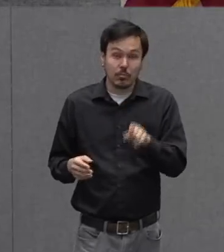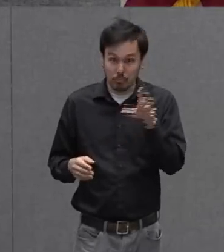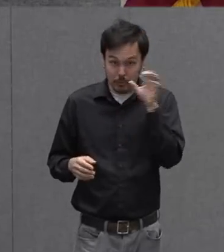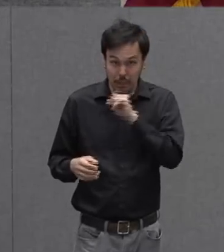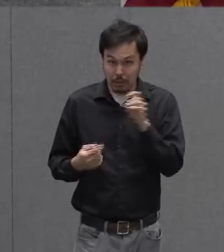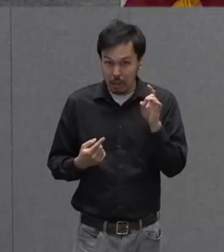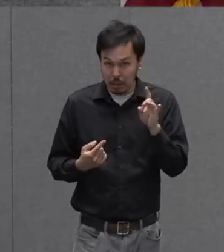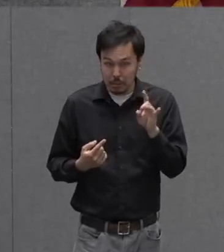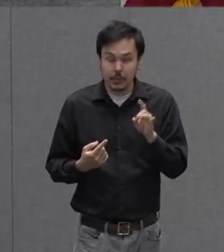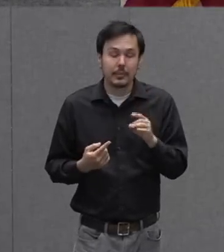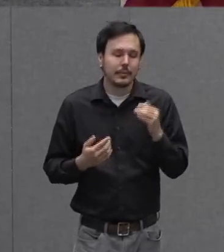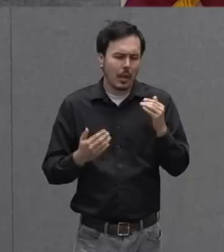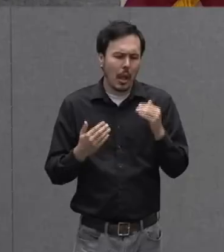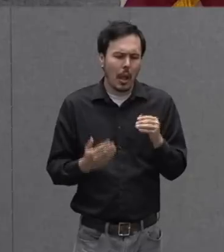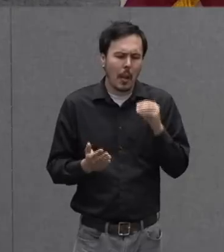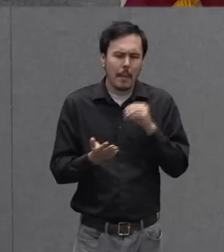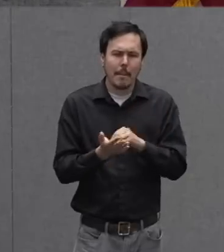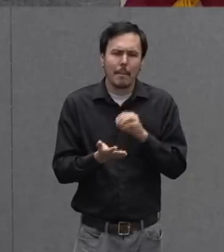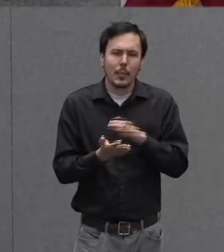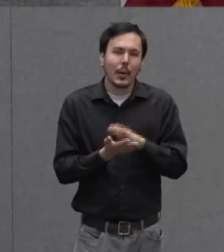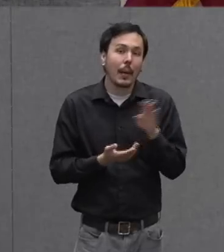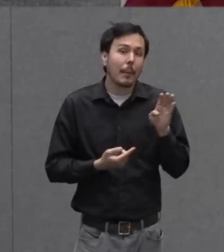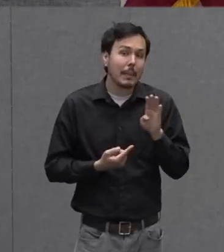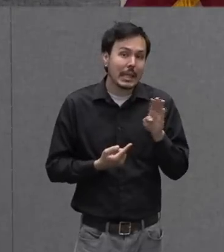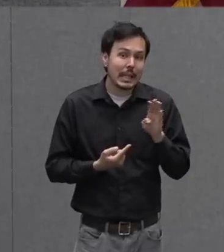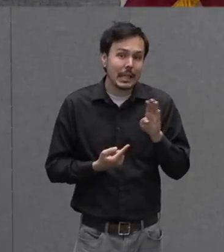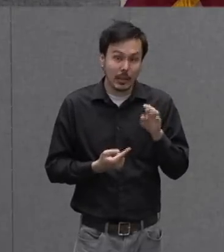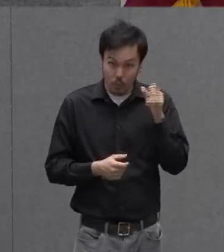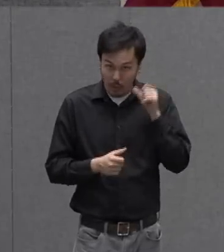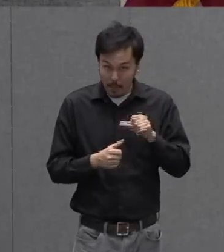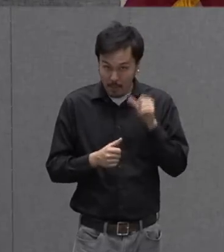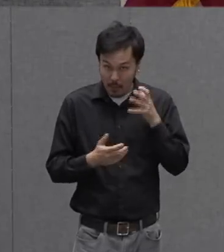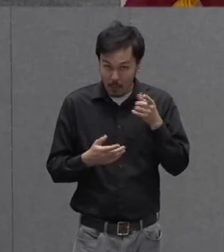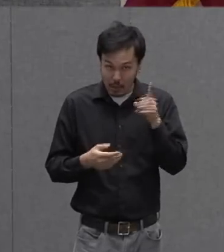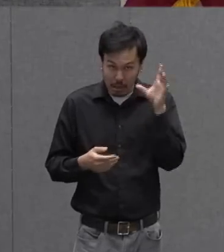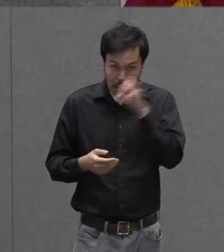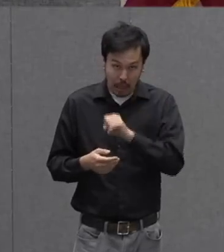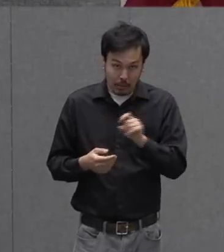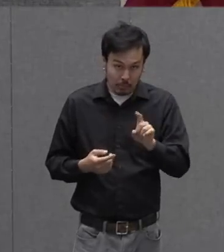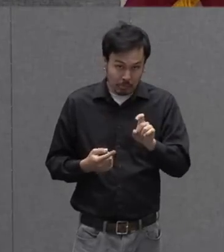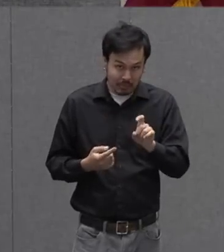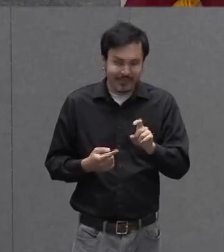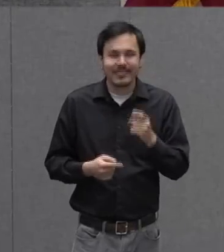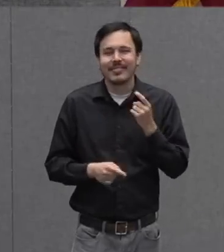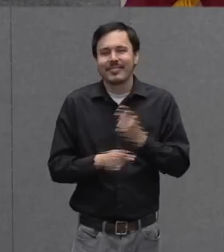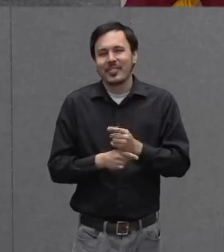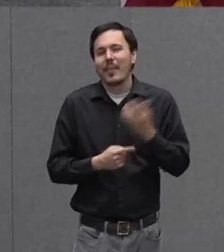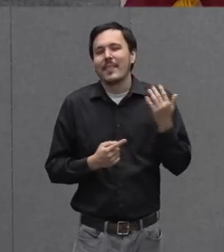And then I put a B here for Mrs. B. Do you guys remember what she said? That's right, 15.